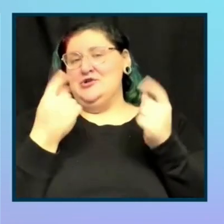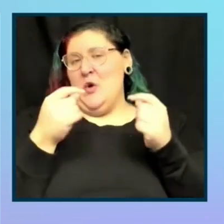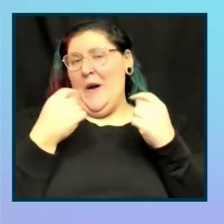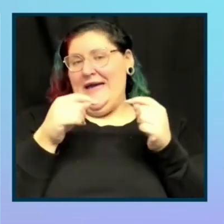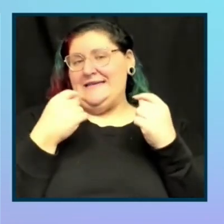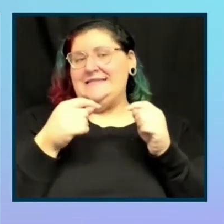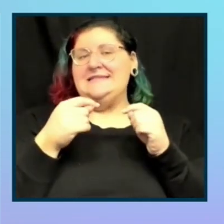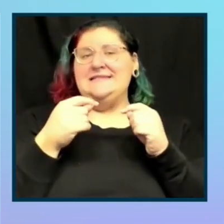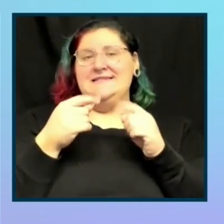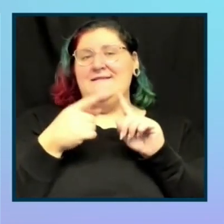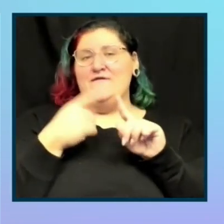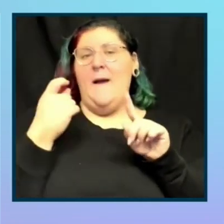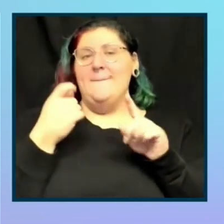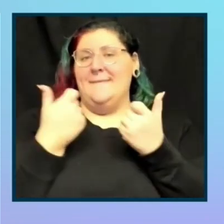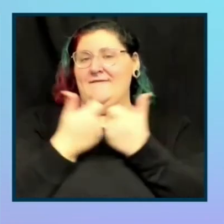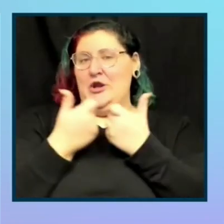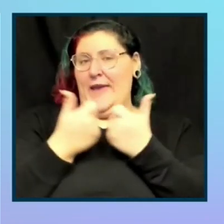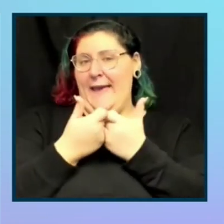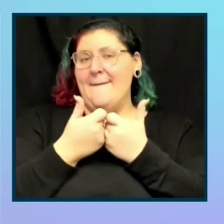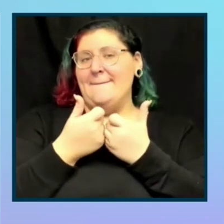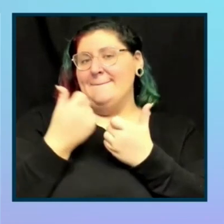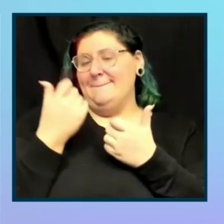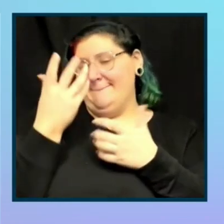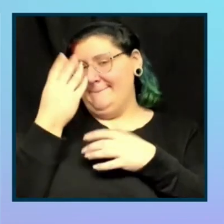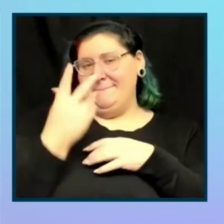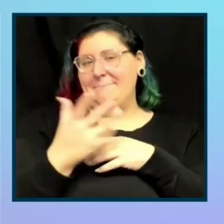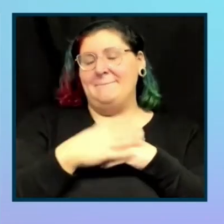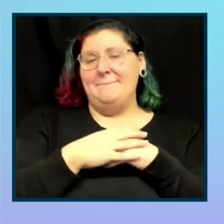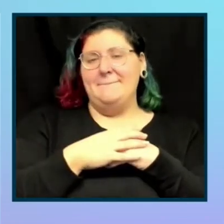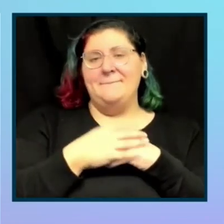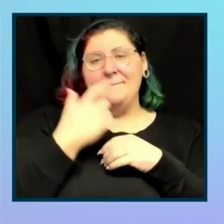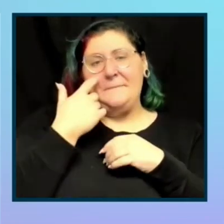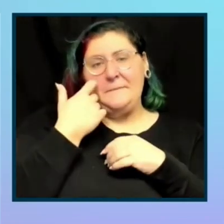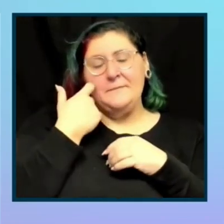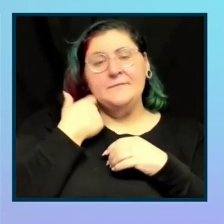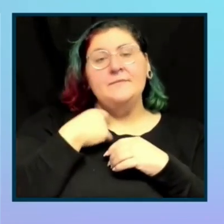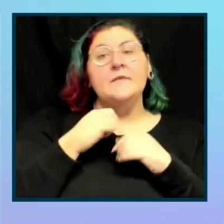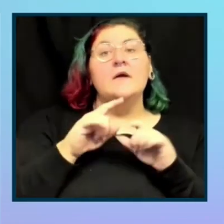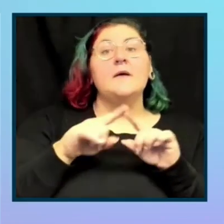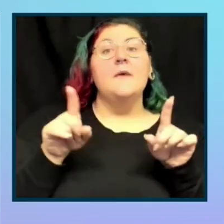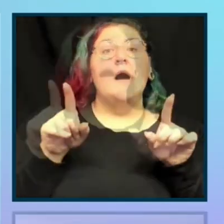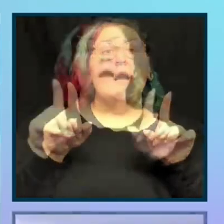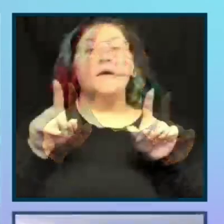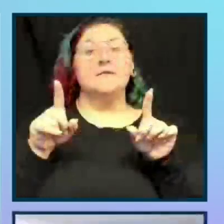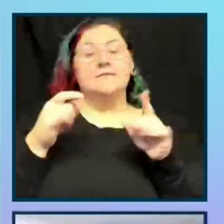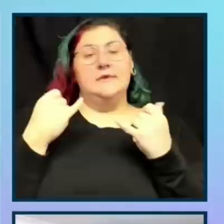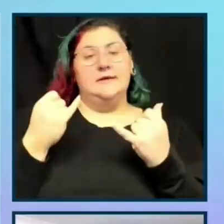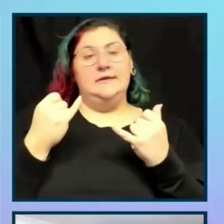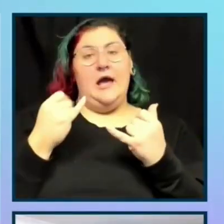if that's any context. But with that, let's switch into the presentation.